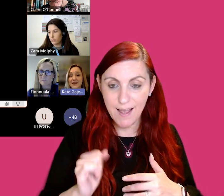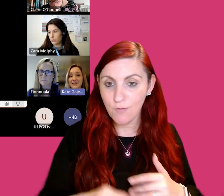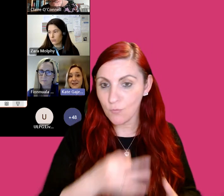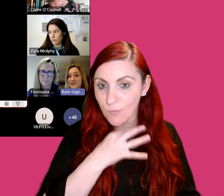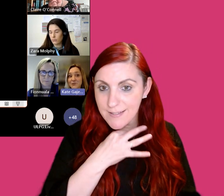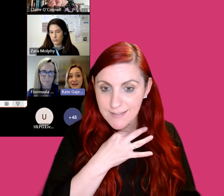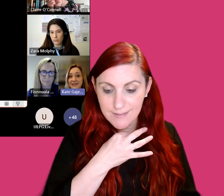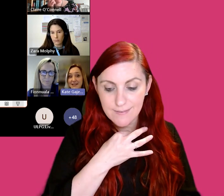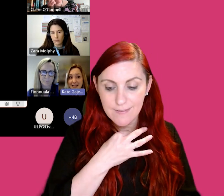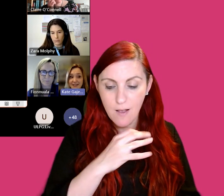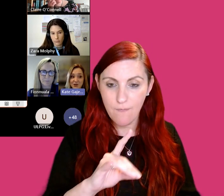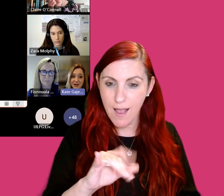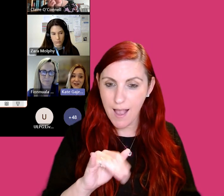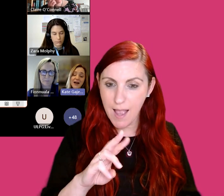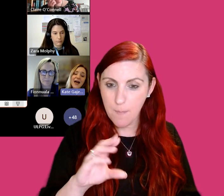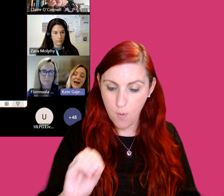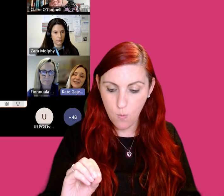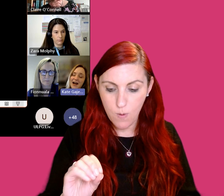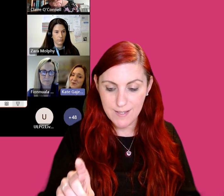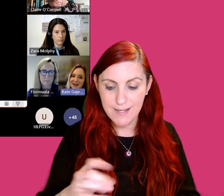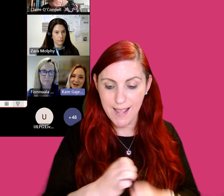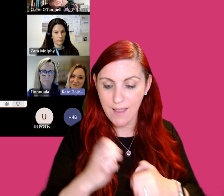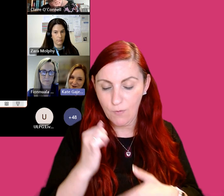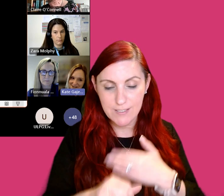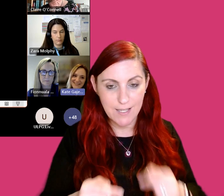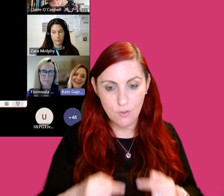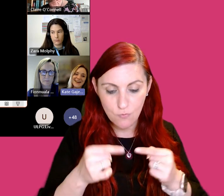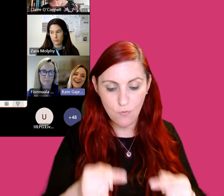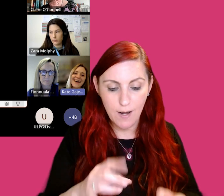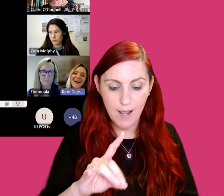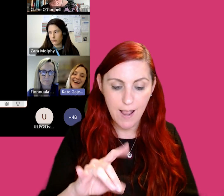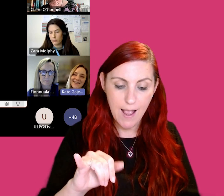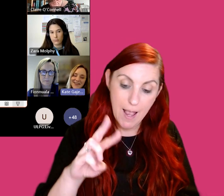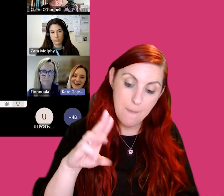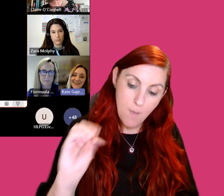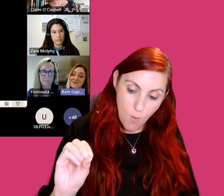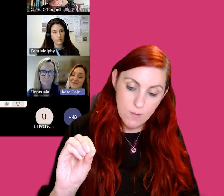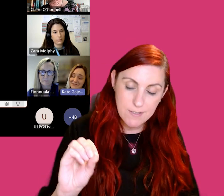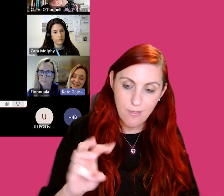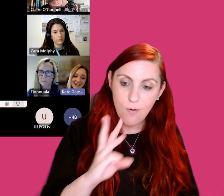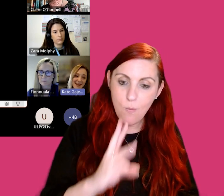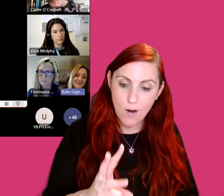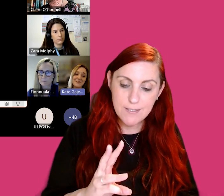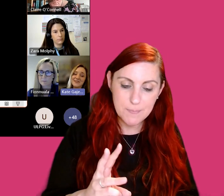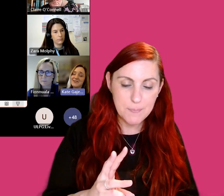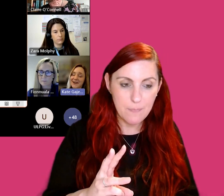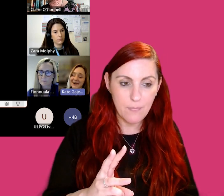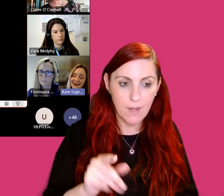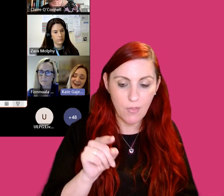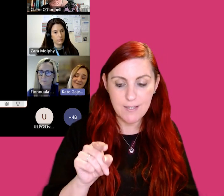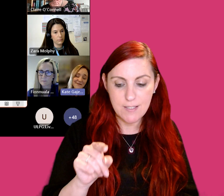is is is is a really daily struggle and hypos are the worst H they you feel really terrible you are